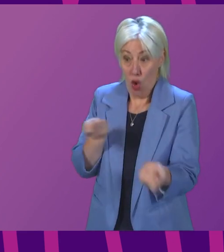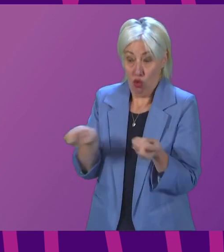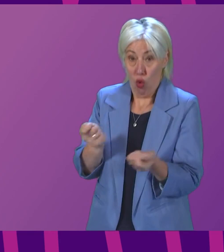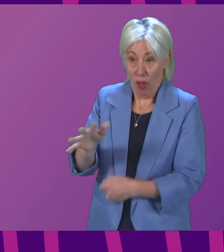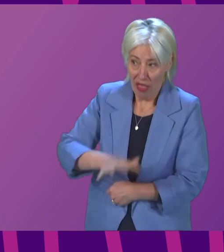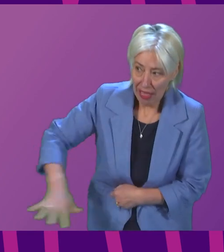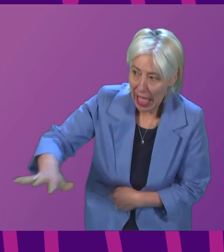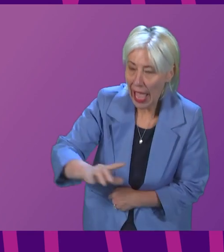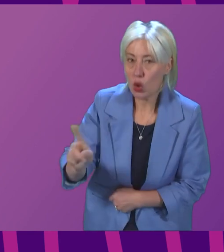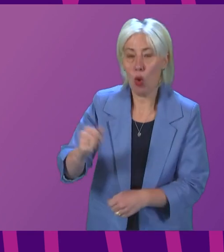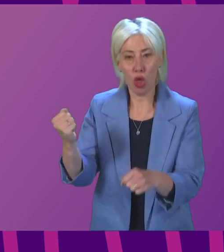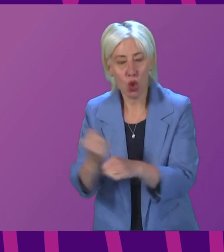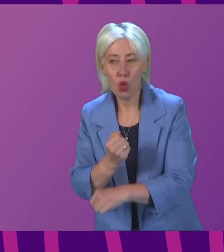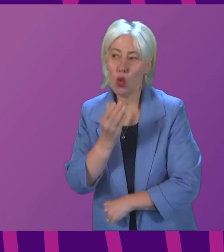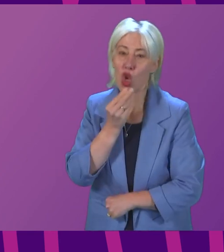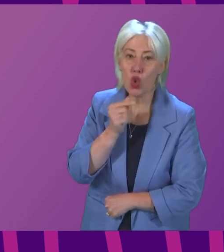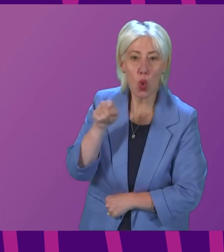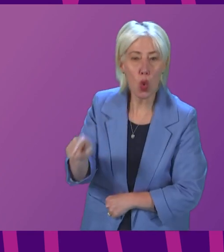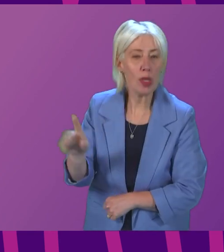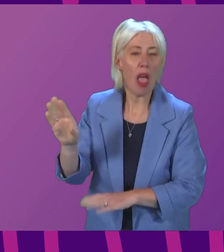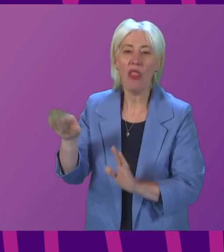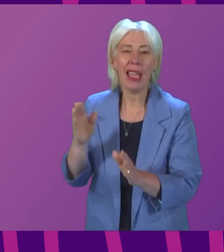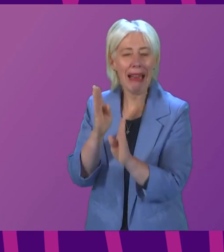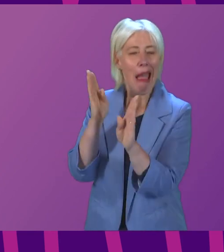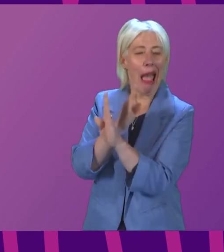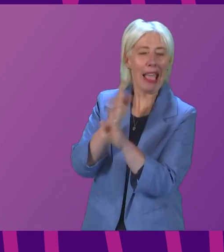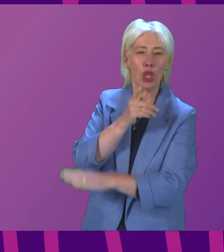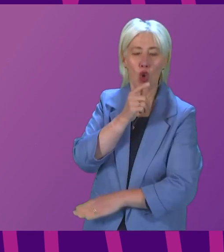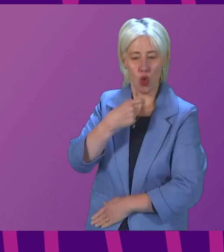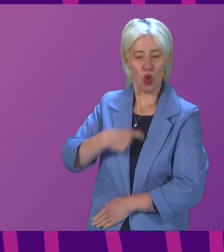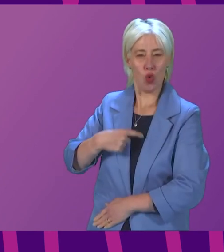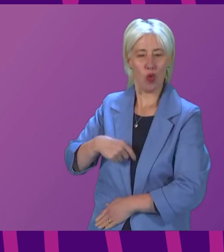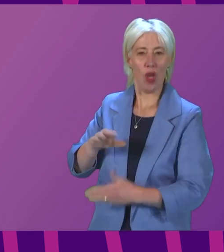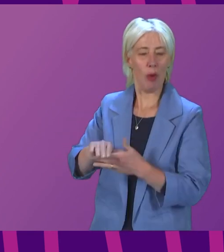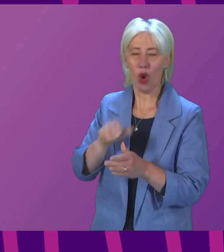about its use are not able to effectively hide their identities because they are not the registered owner.